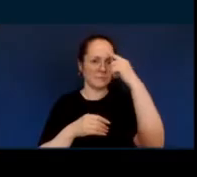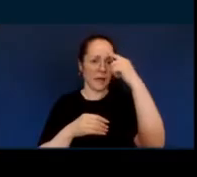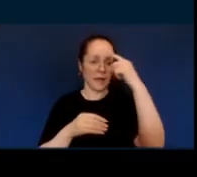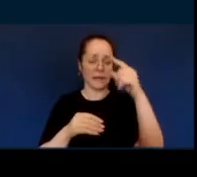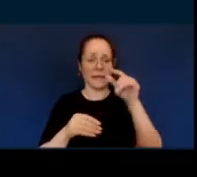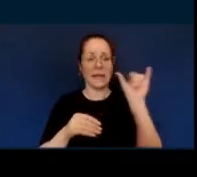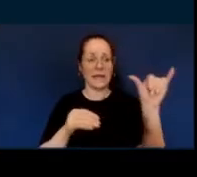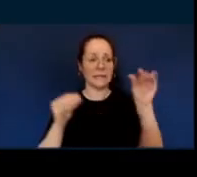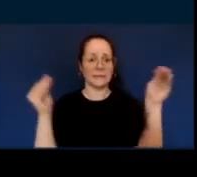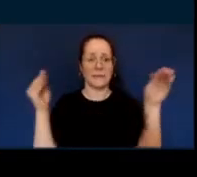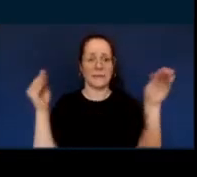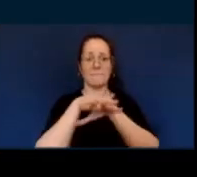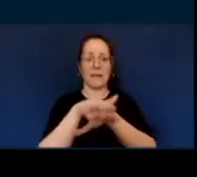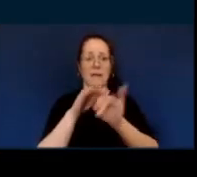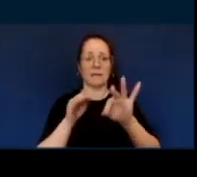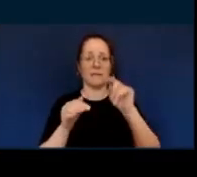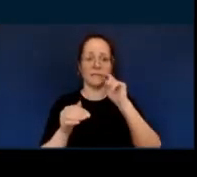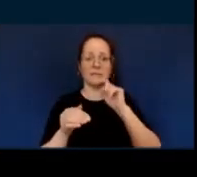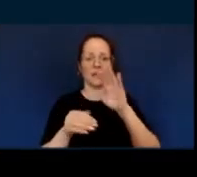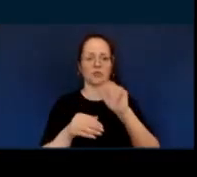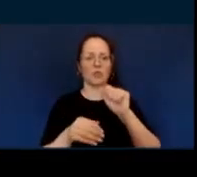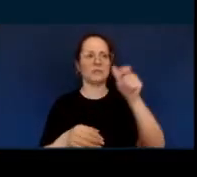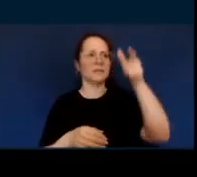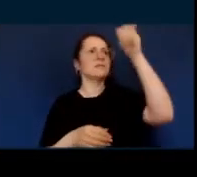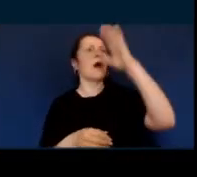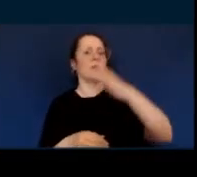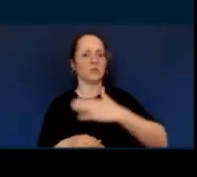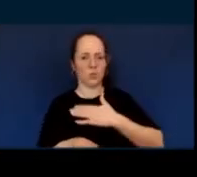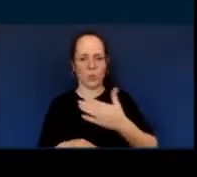WAS ASSOCIATE WIDE GODLINESS,